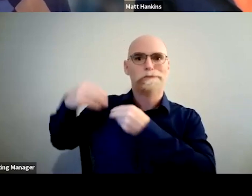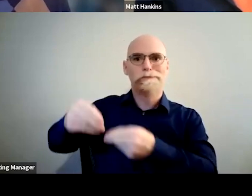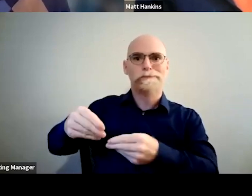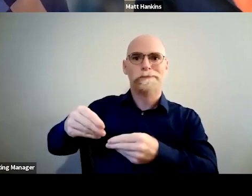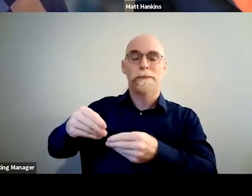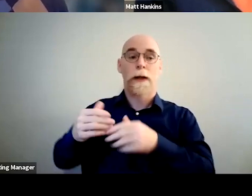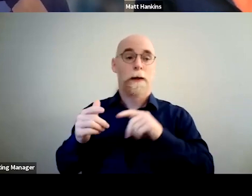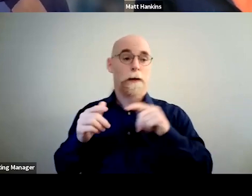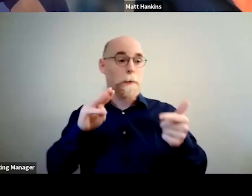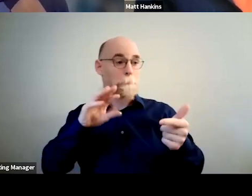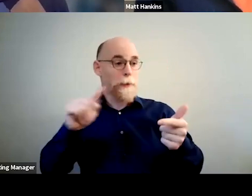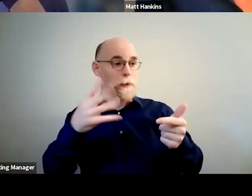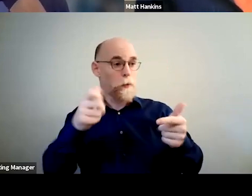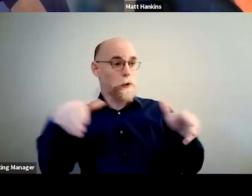anything to introduce yourself? Matt Hankins (00:07:05):